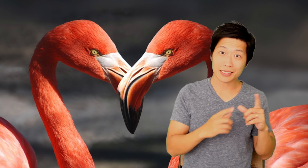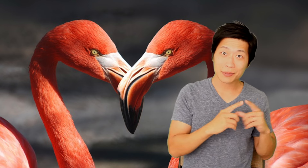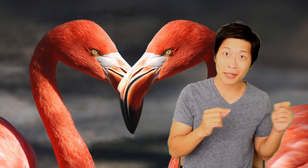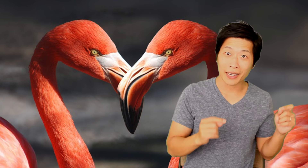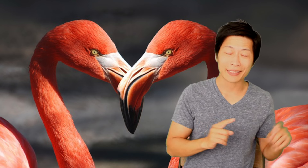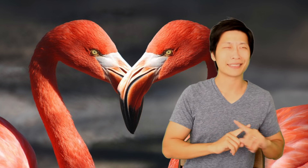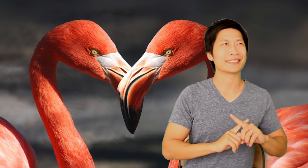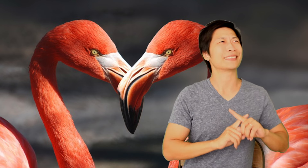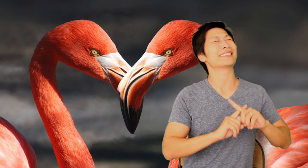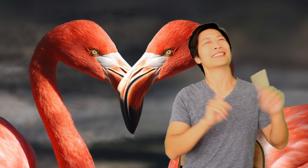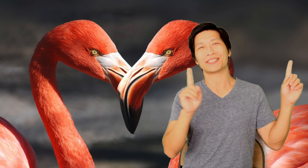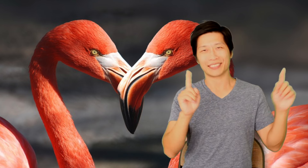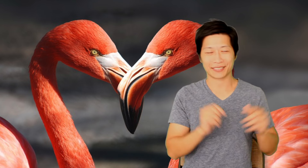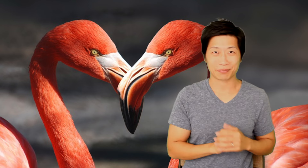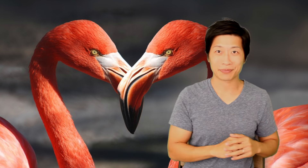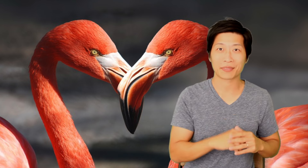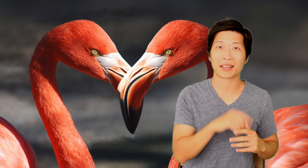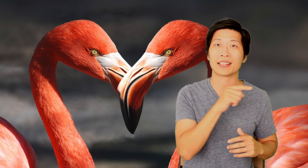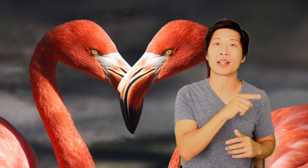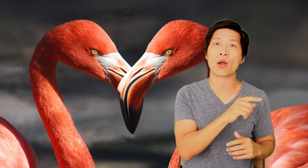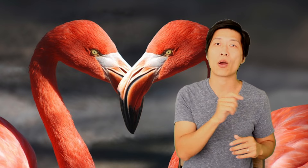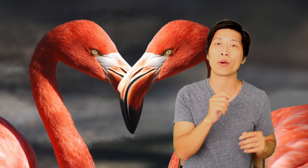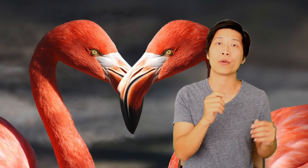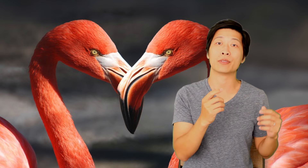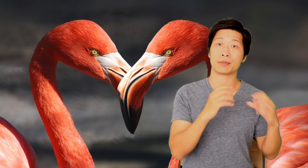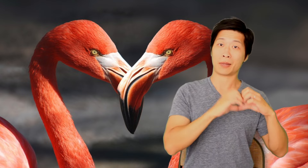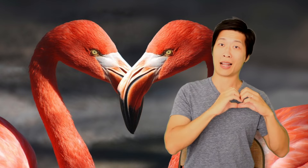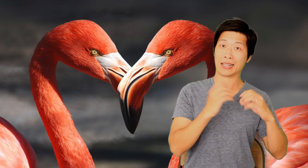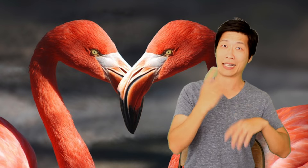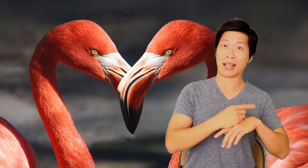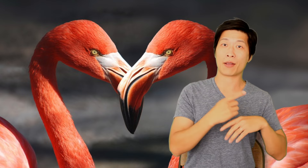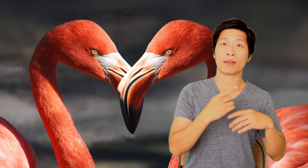Valentine's Day is celebrated completely different.